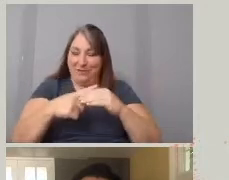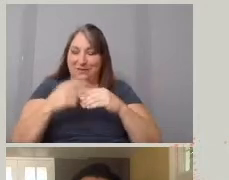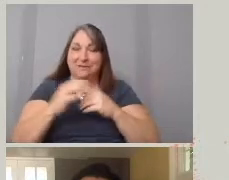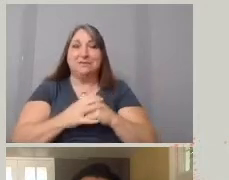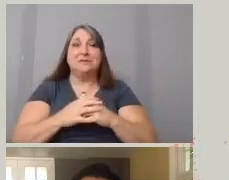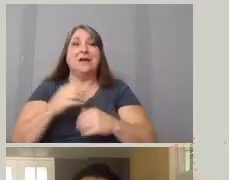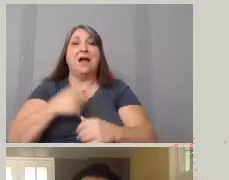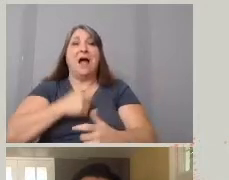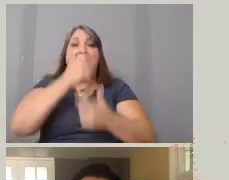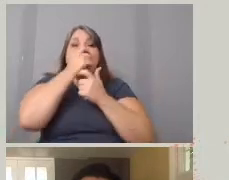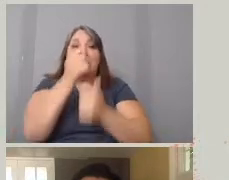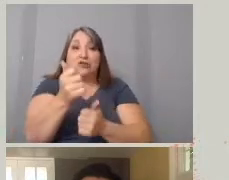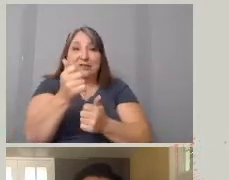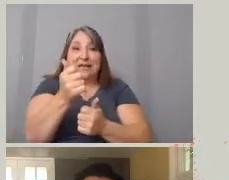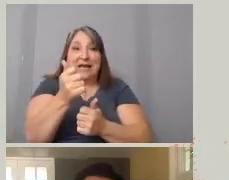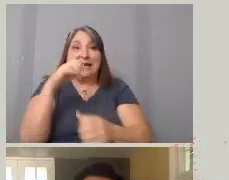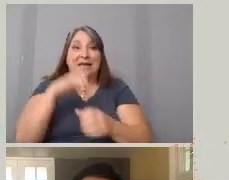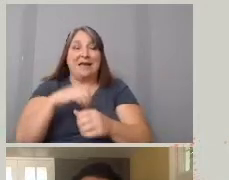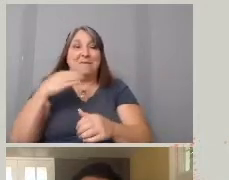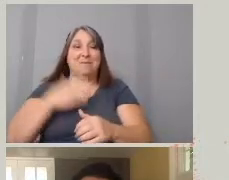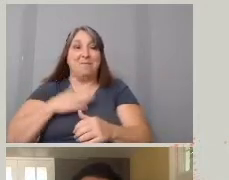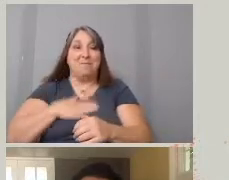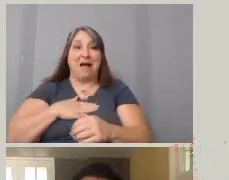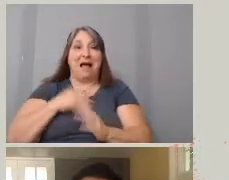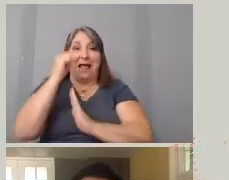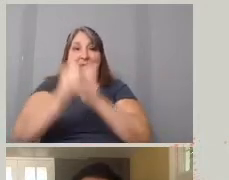because in my generation, public,